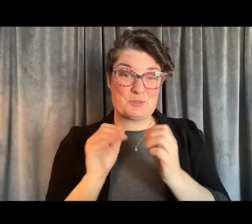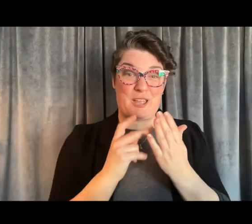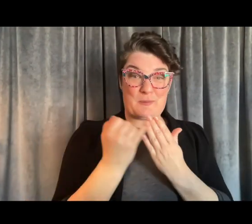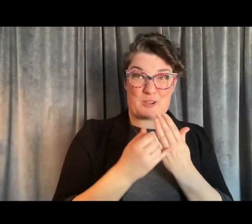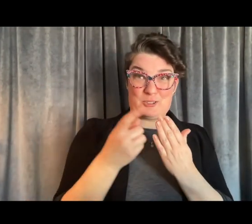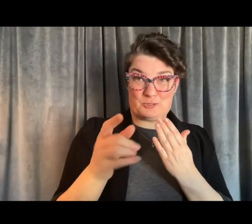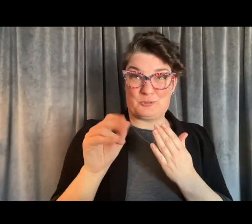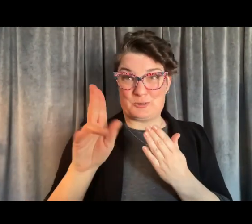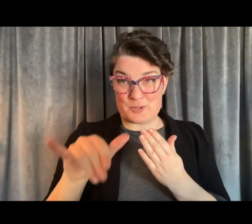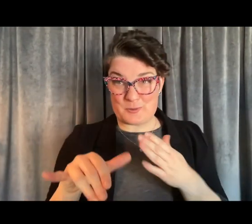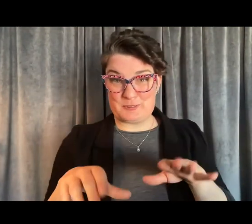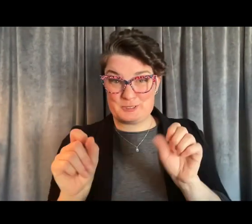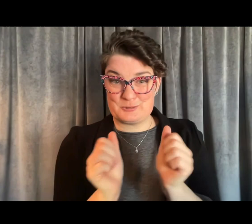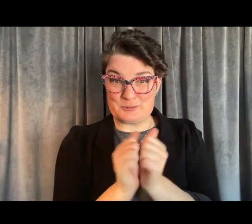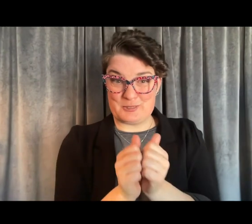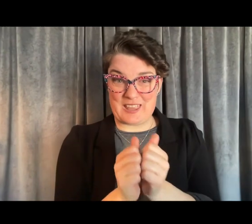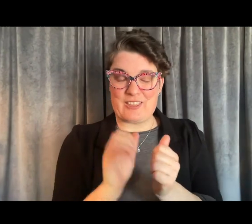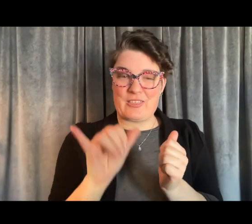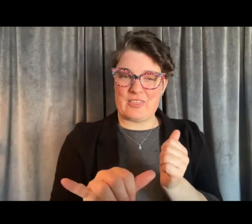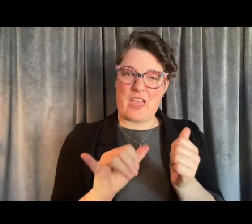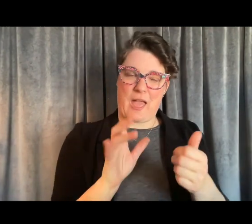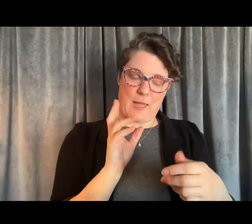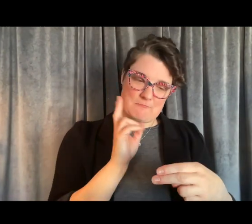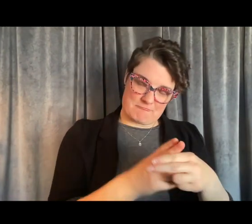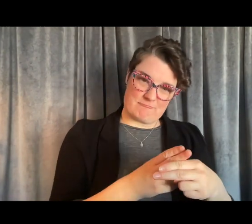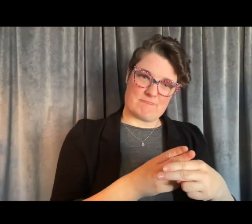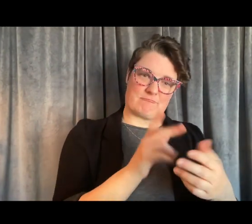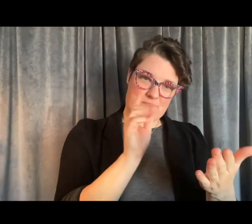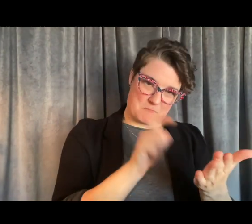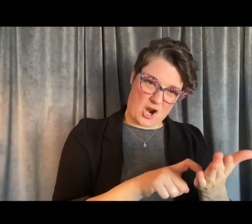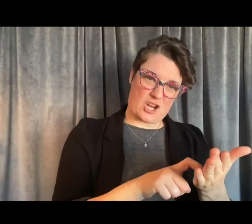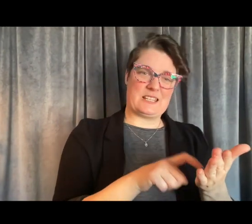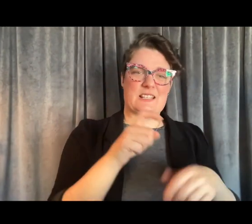doing together with this marking of time and this expanding and growing of time.